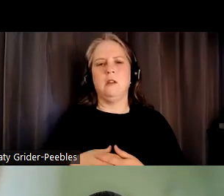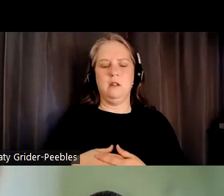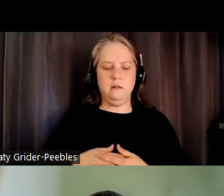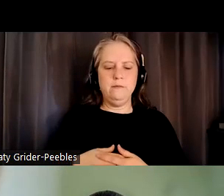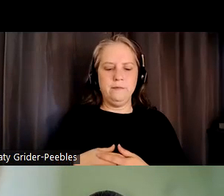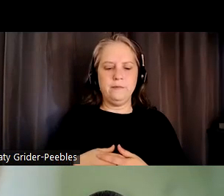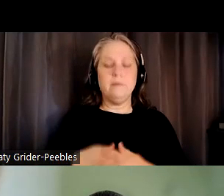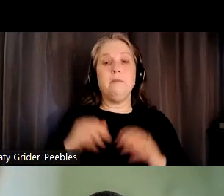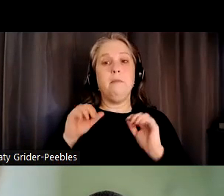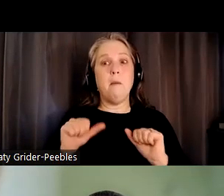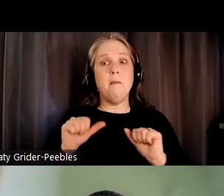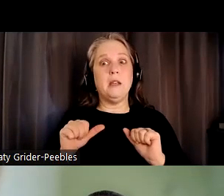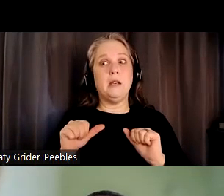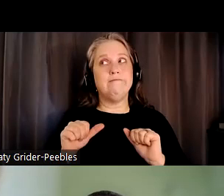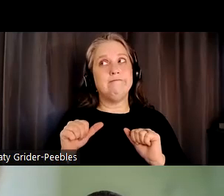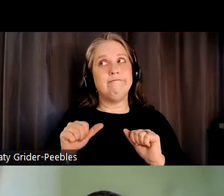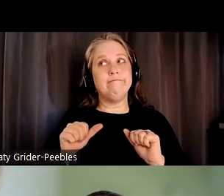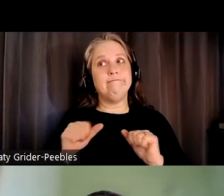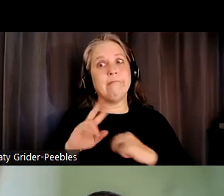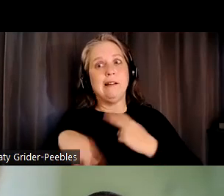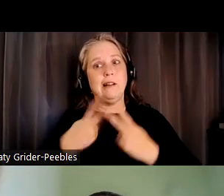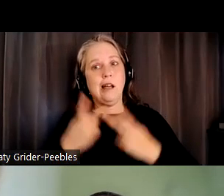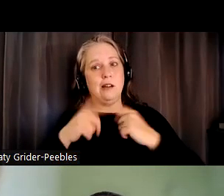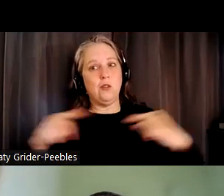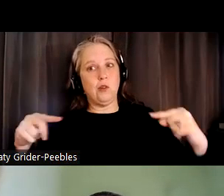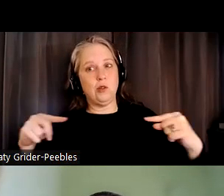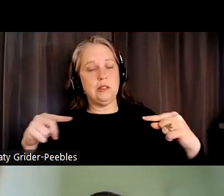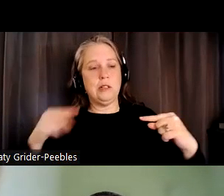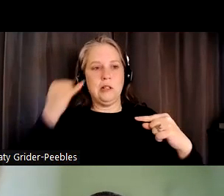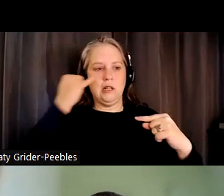diversity. If we separate it and put it in a different box, we are being